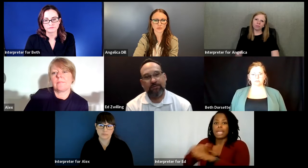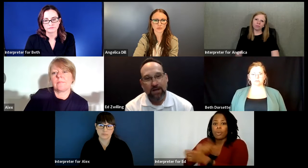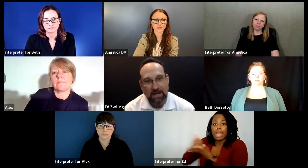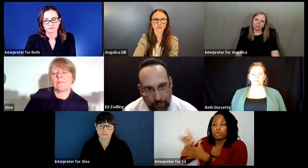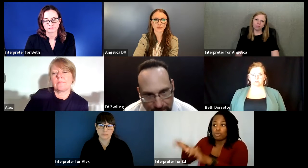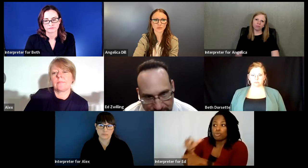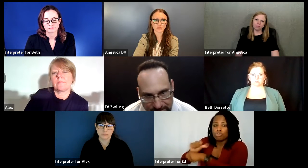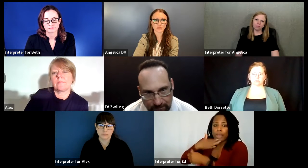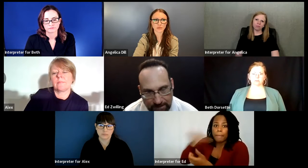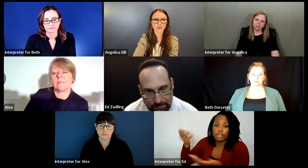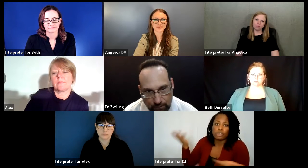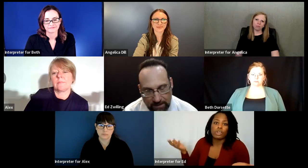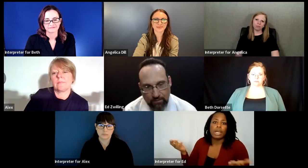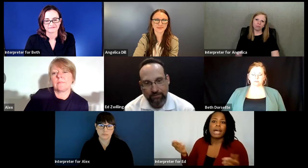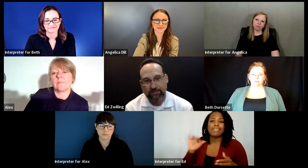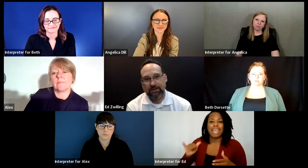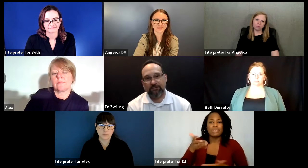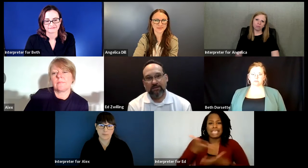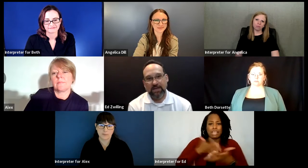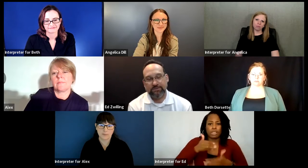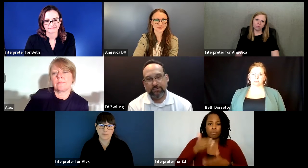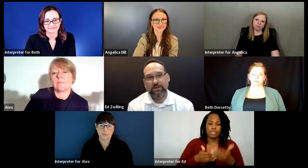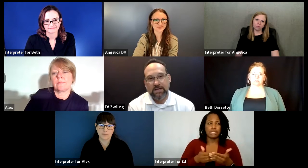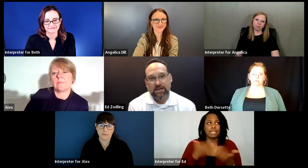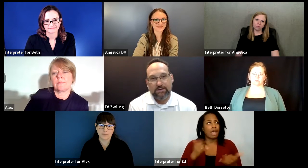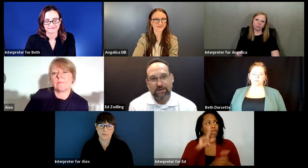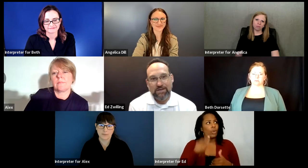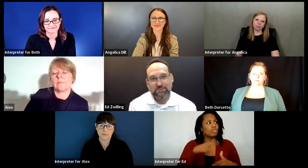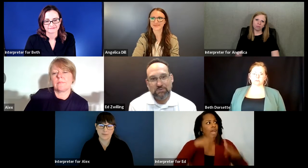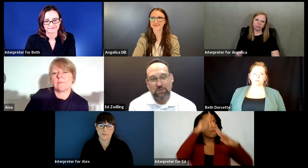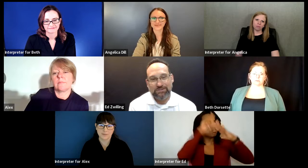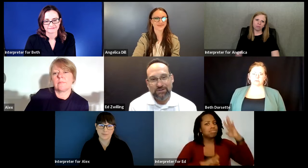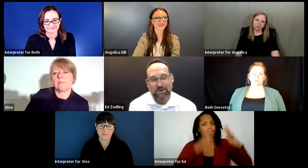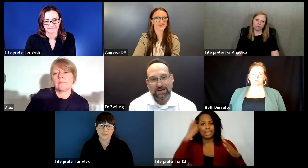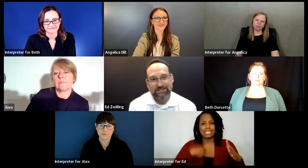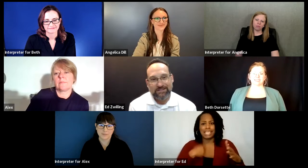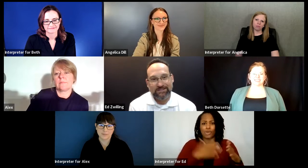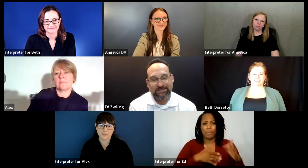And now I forgot my question telling that story. I don't know if I've answered the question you asked.